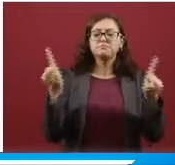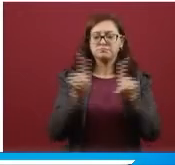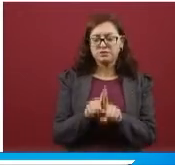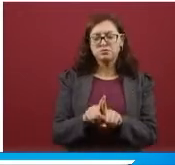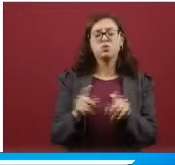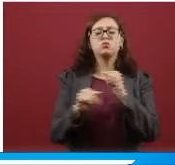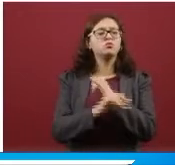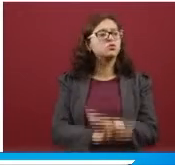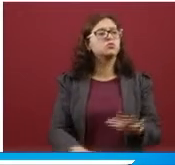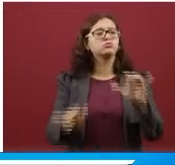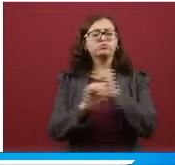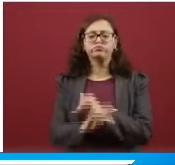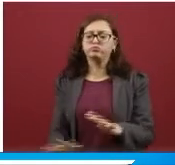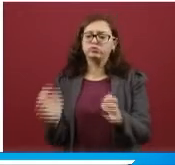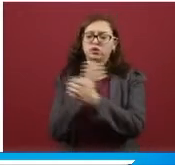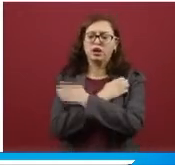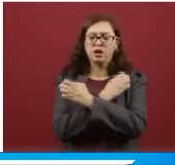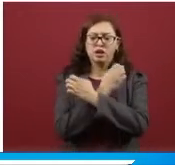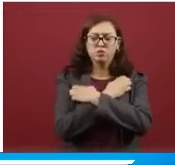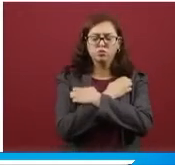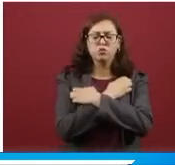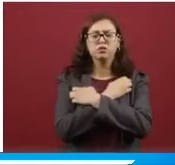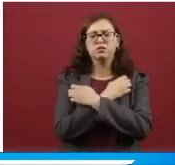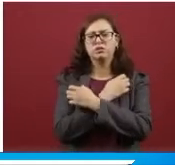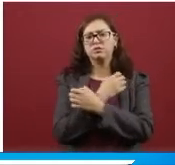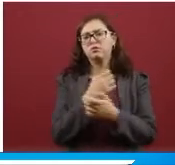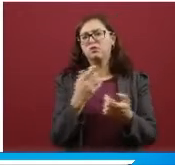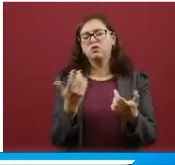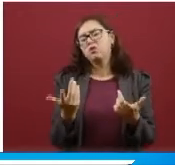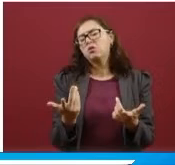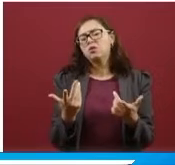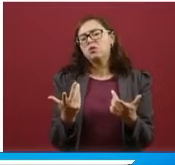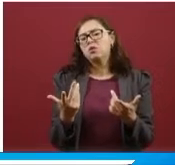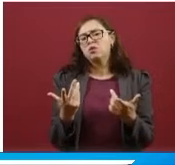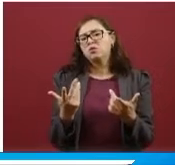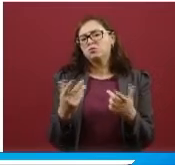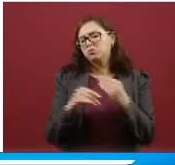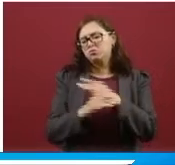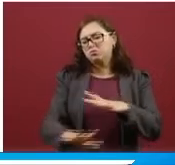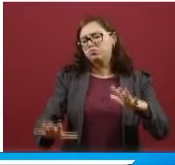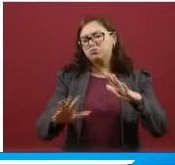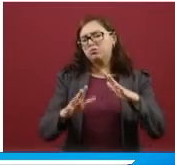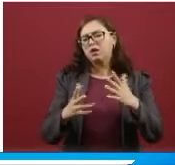which contrasts with just over 4 billion by 2019, which implies a 50% reduction